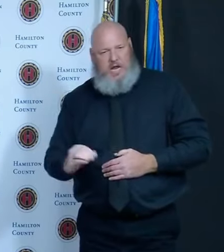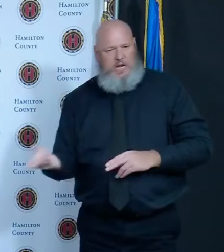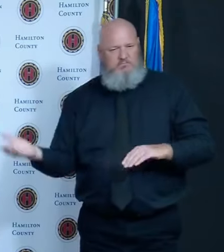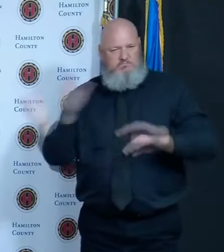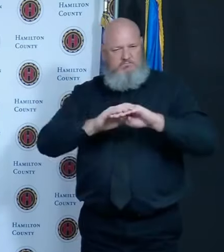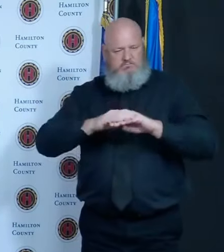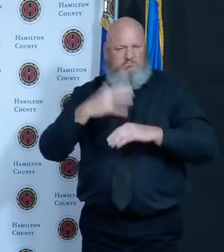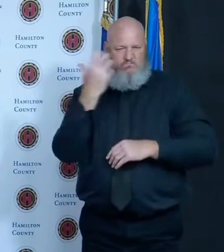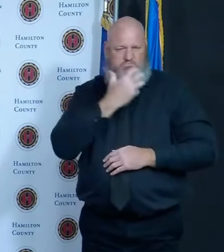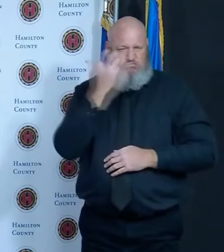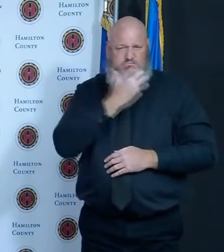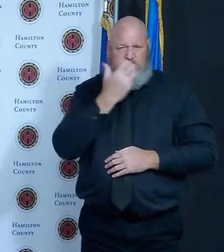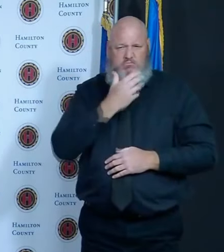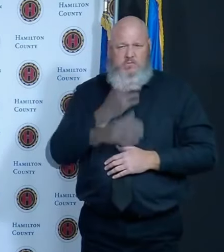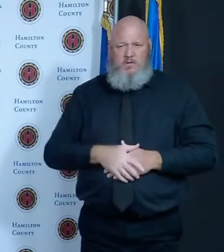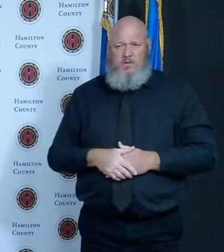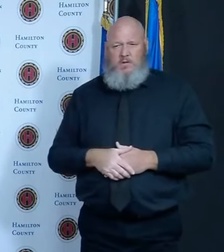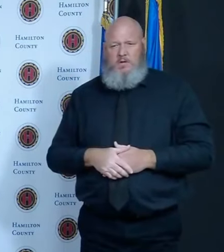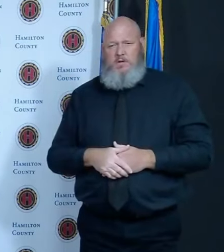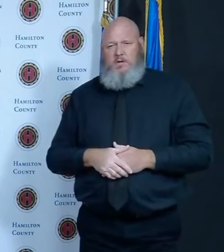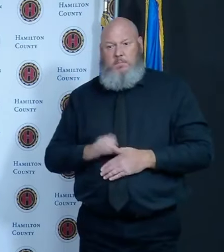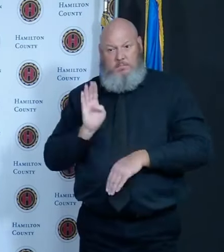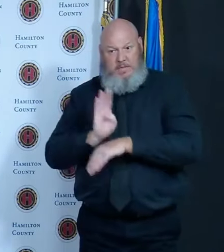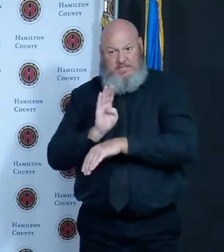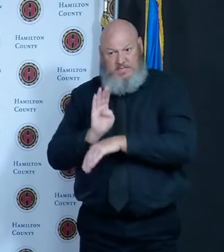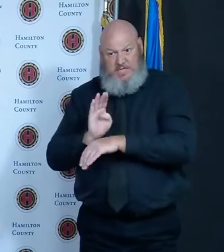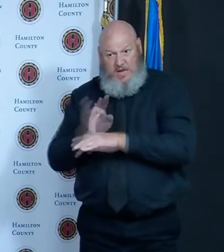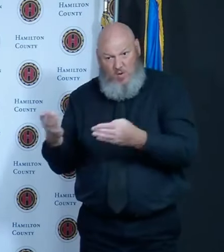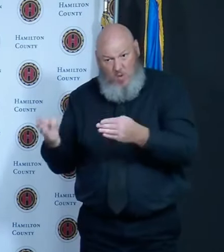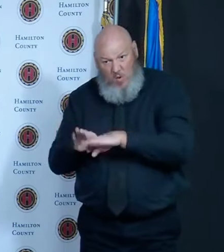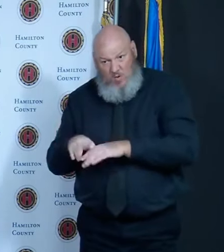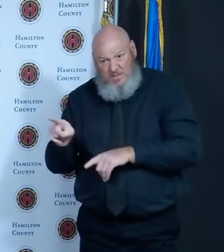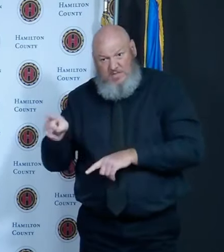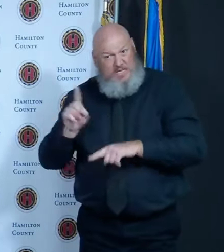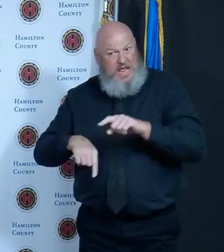work there who now are looking at different options and hopefully tapping